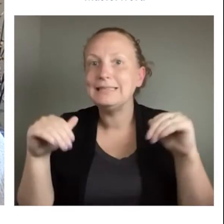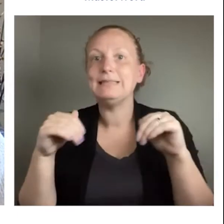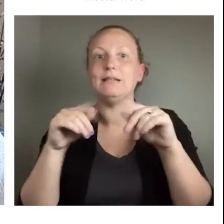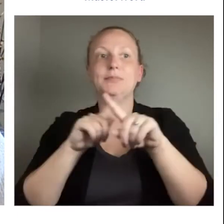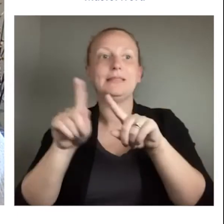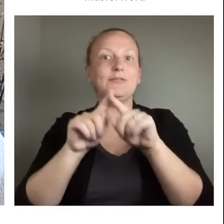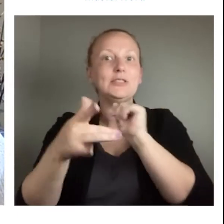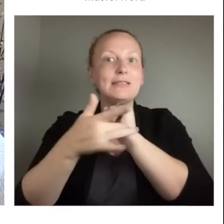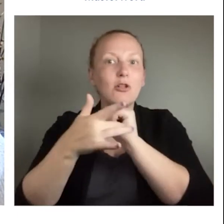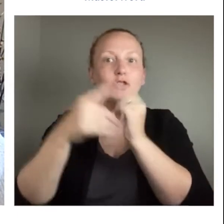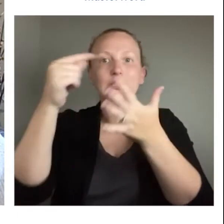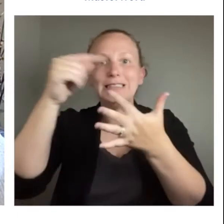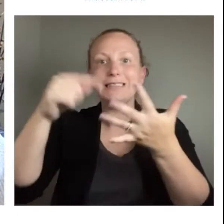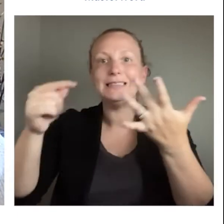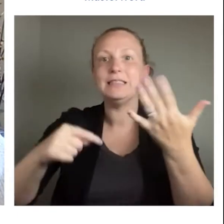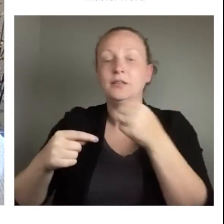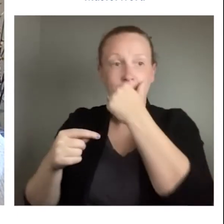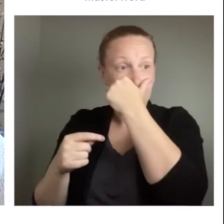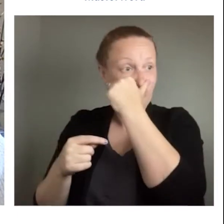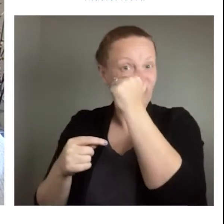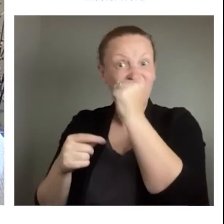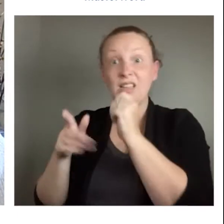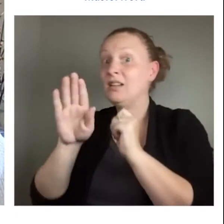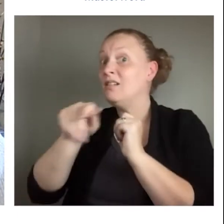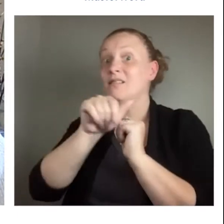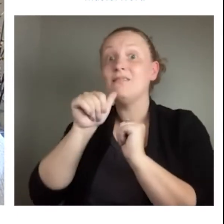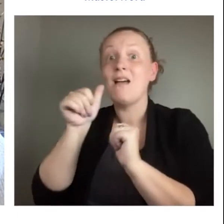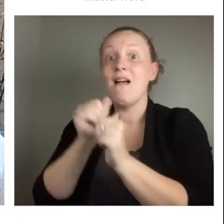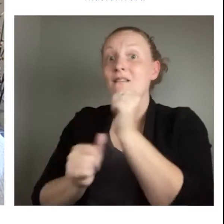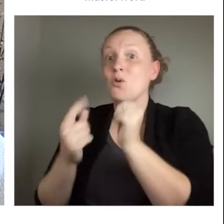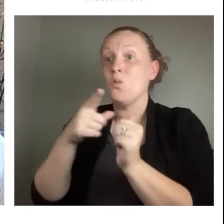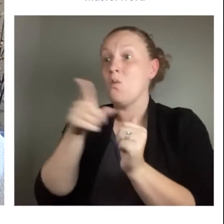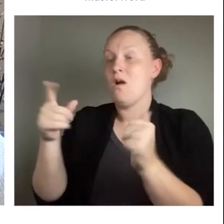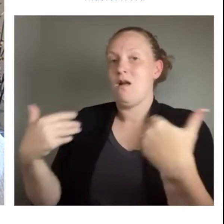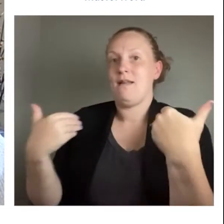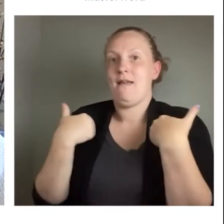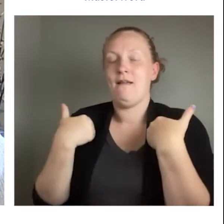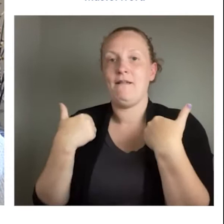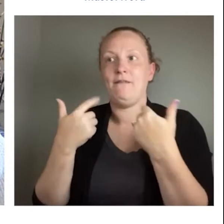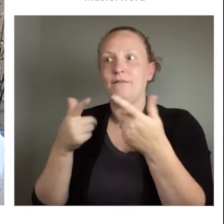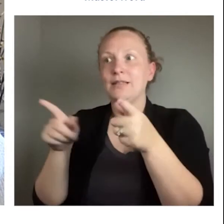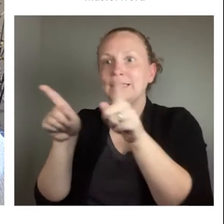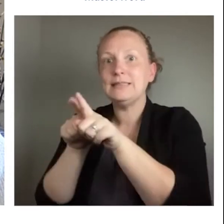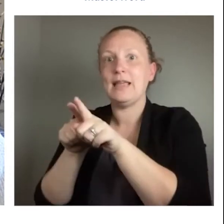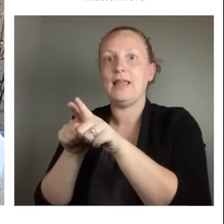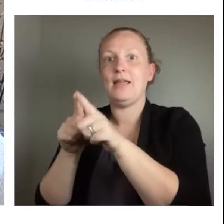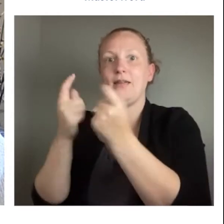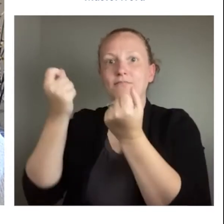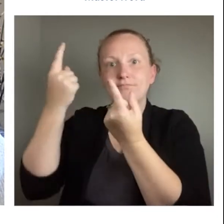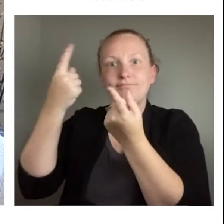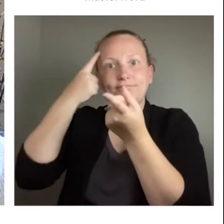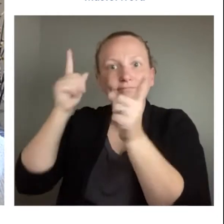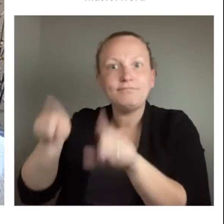So, not everybody's in the same page and we cannot blame that others are not on the same pace that we are.